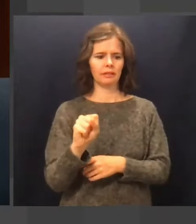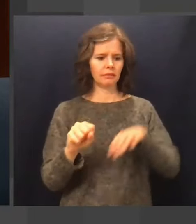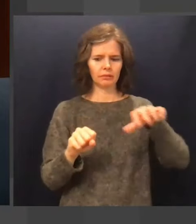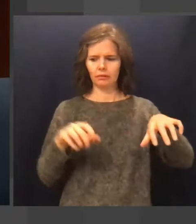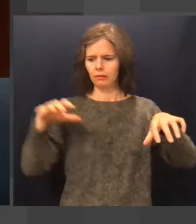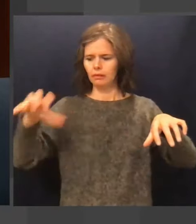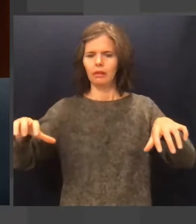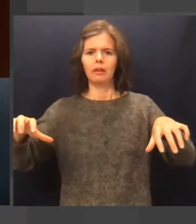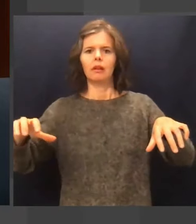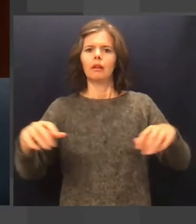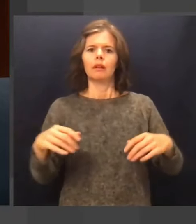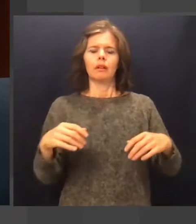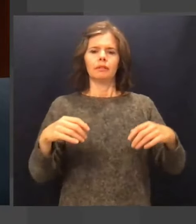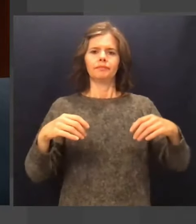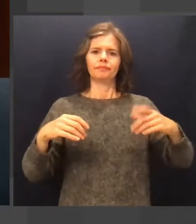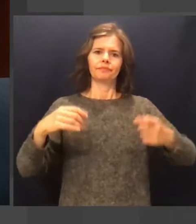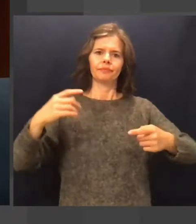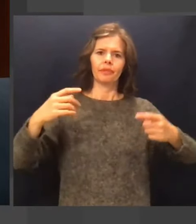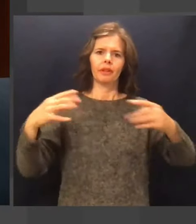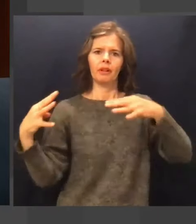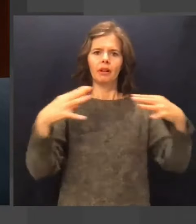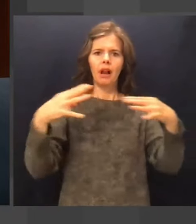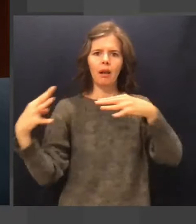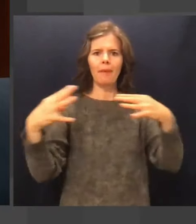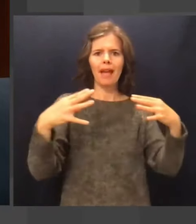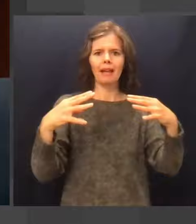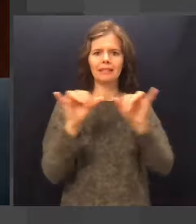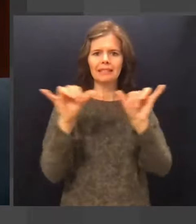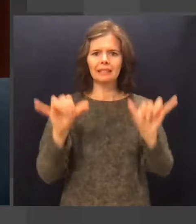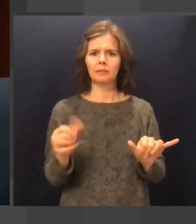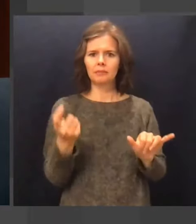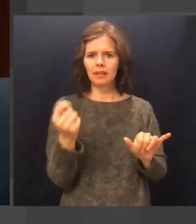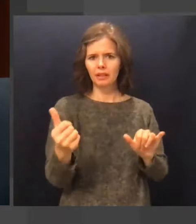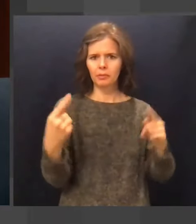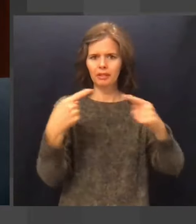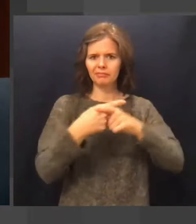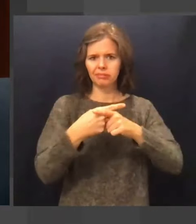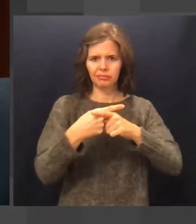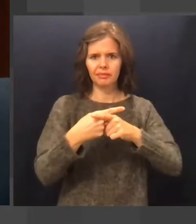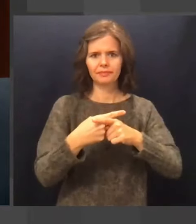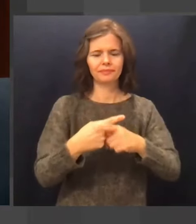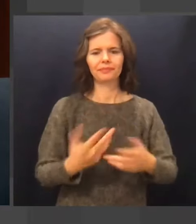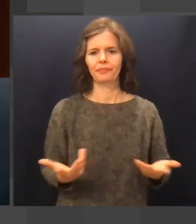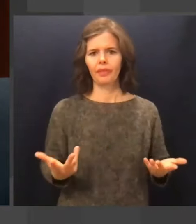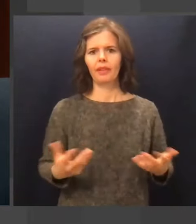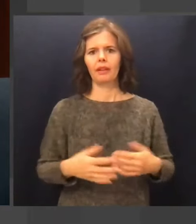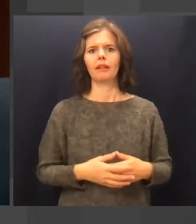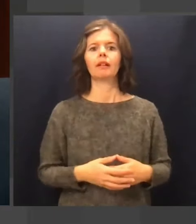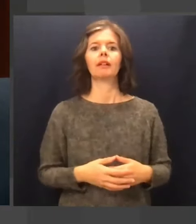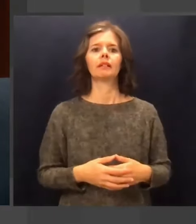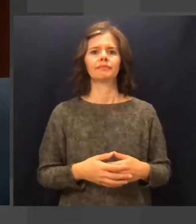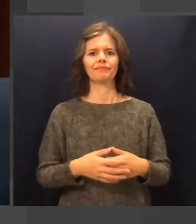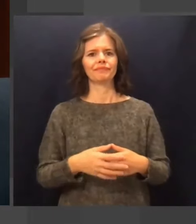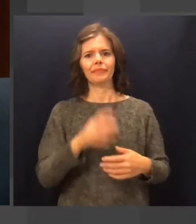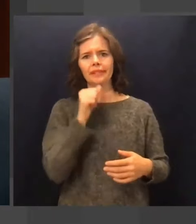TWO DIFFERENT COMBAT --